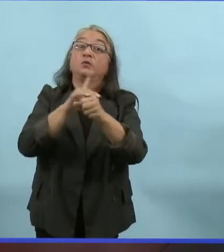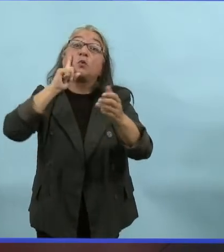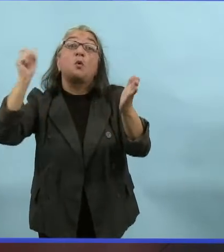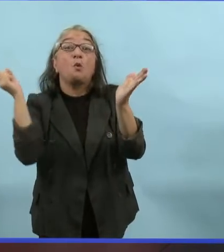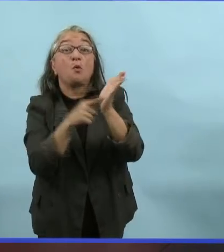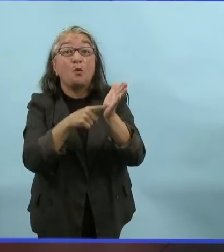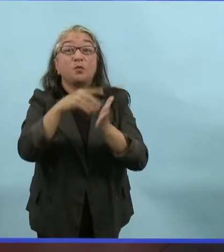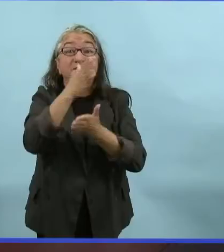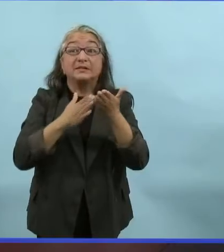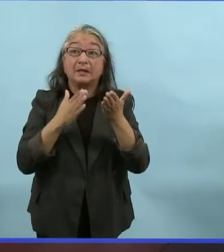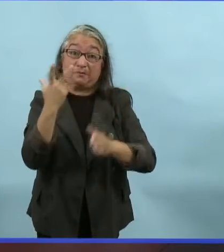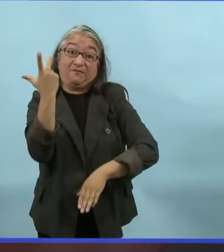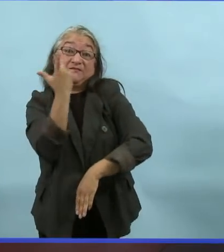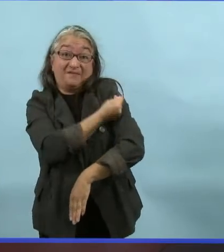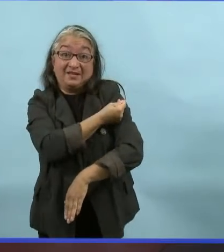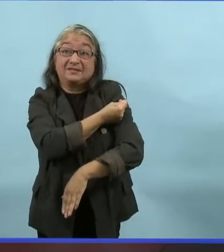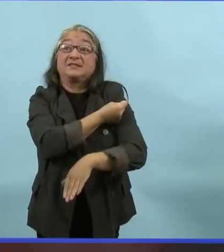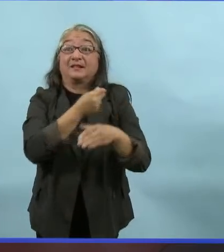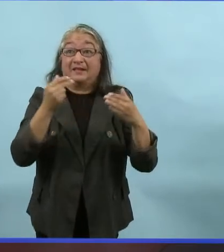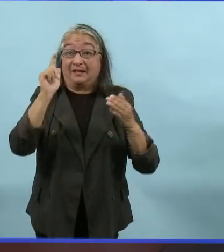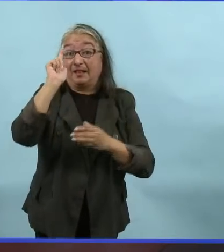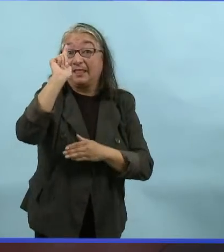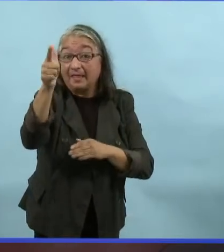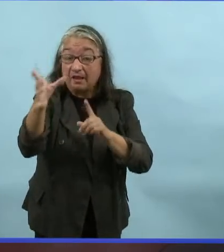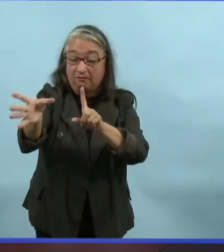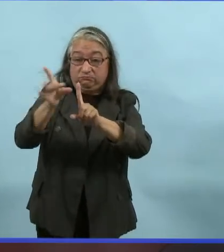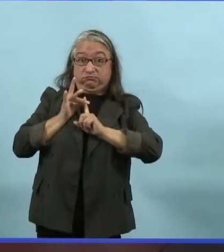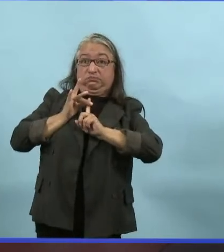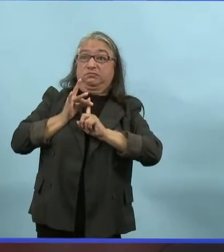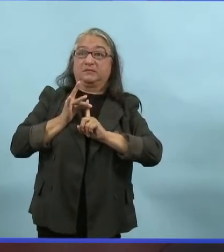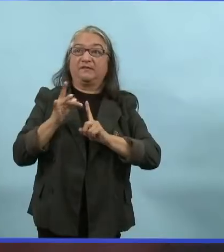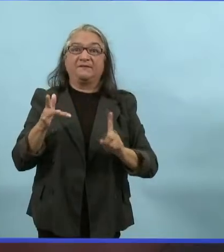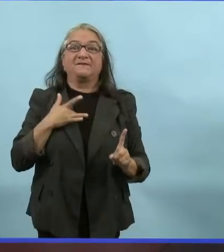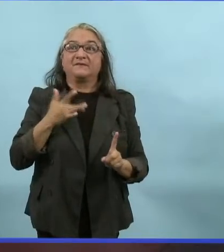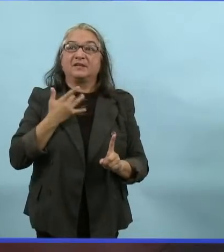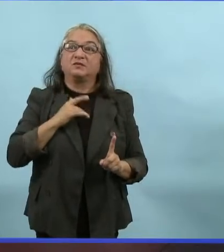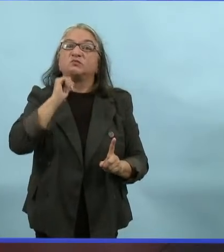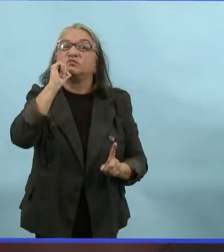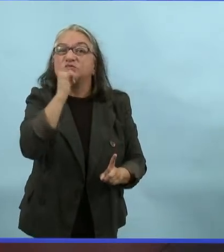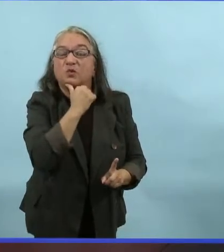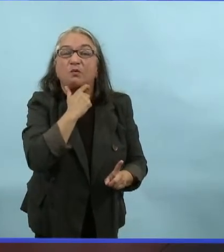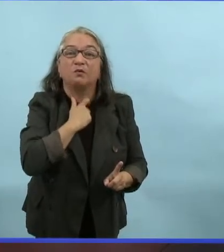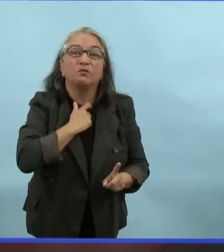you know simply runny nose a sore throat so we are seeing seeing some of that of course we're